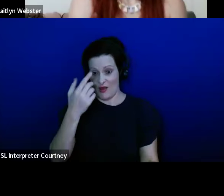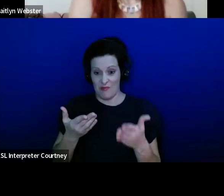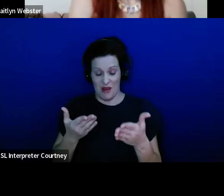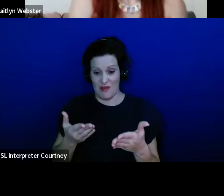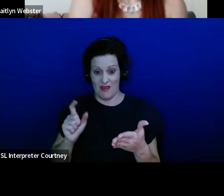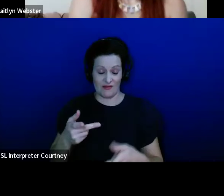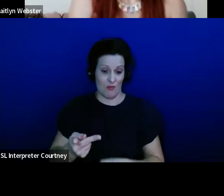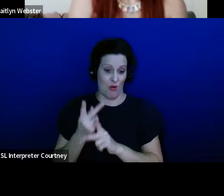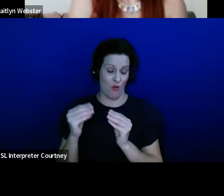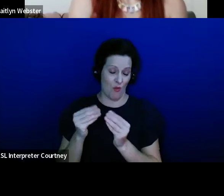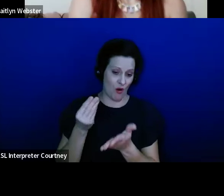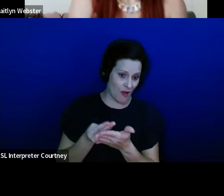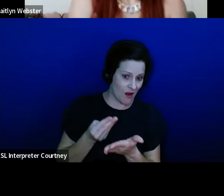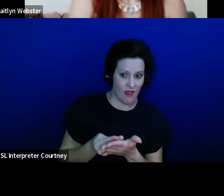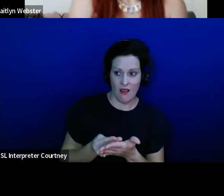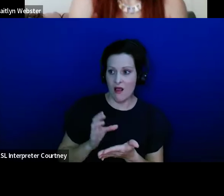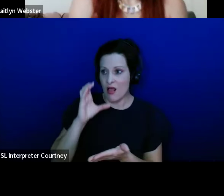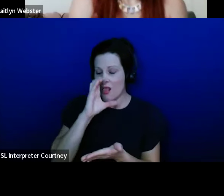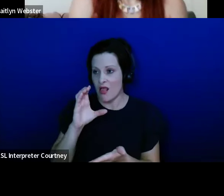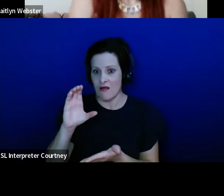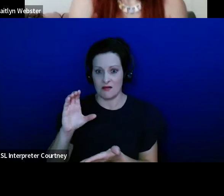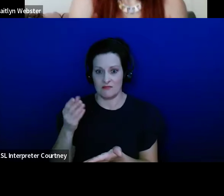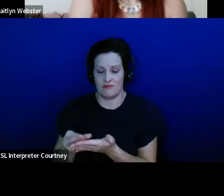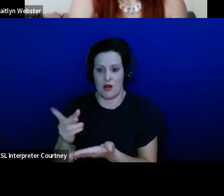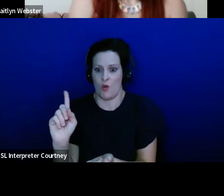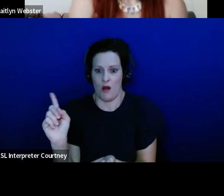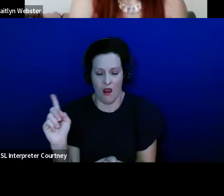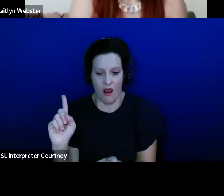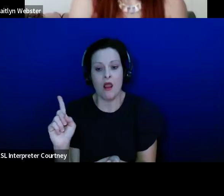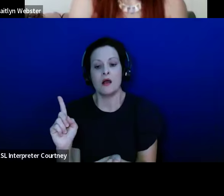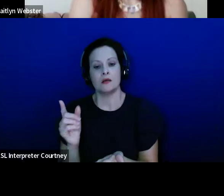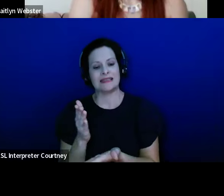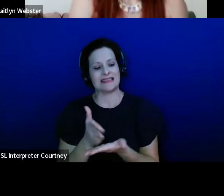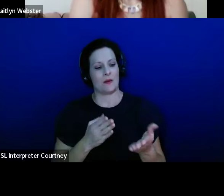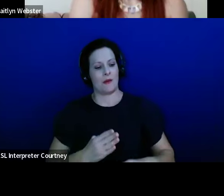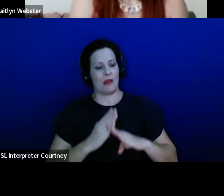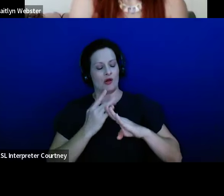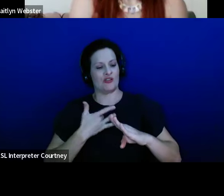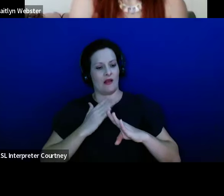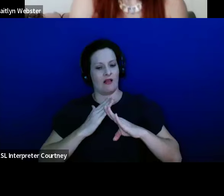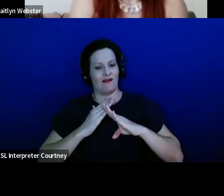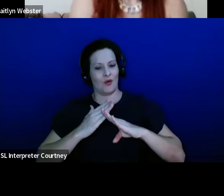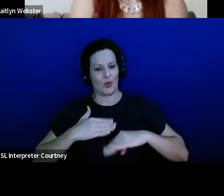another scholarship I had to find. Having those barriers removed even just mentally